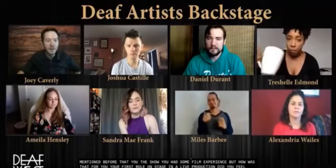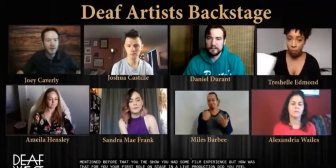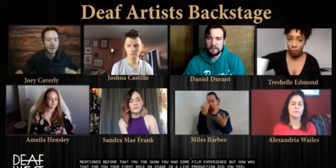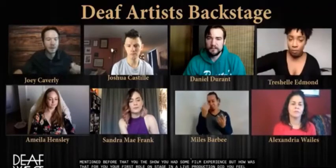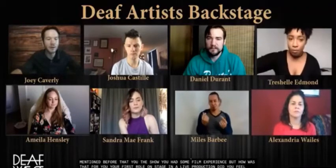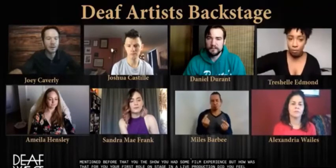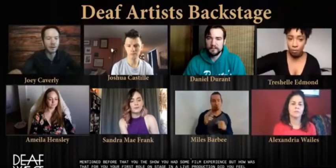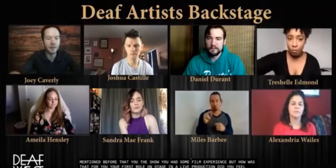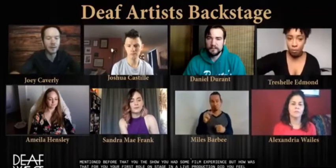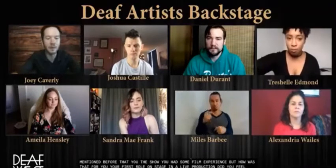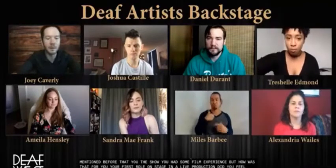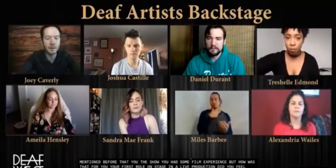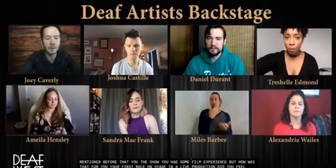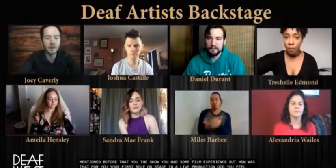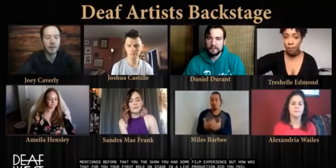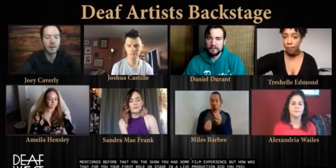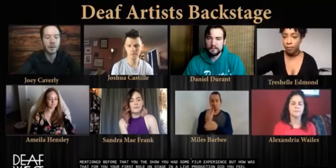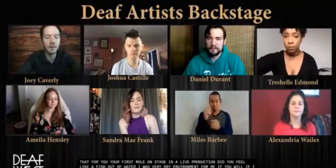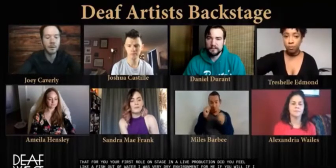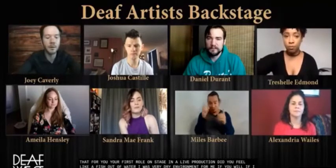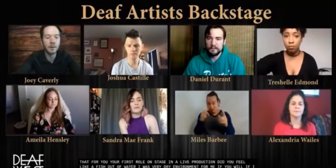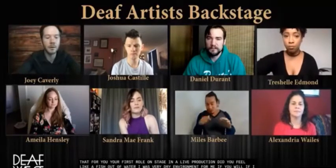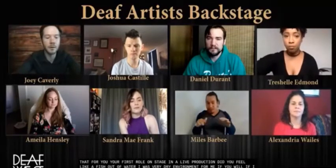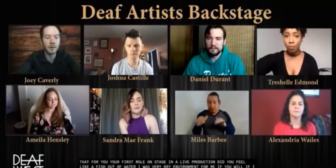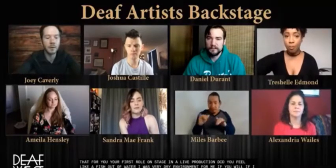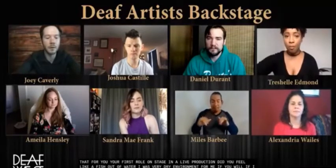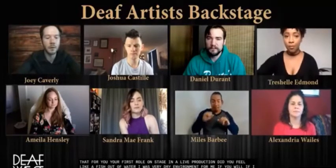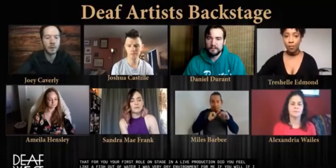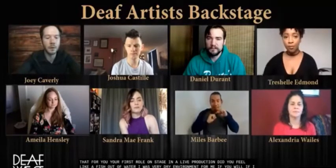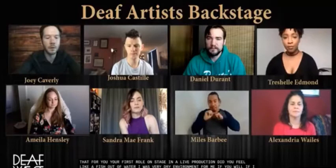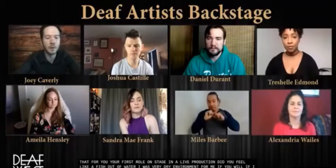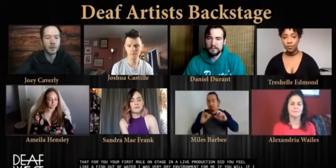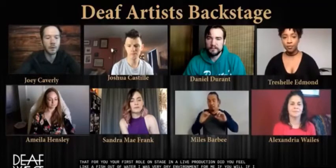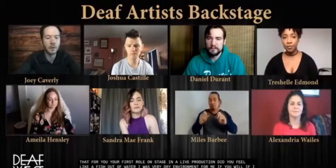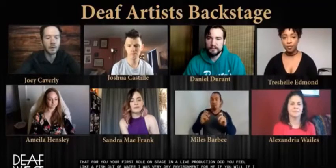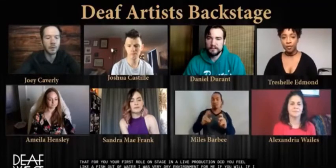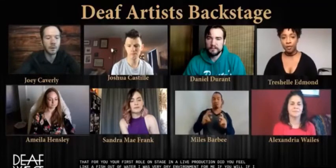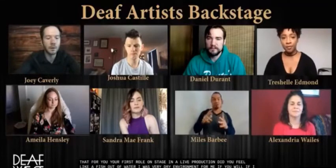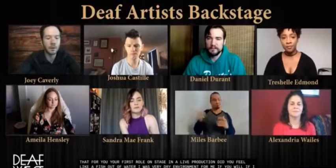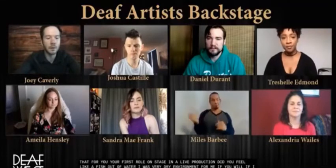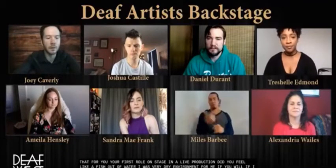Enough experience to be familiar with productions and shows through television.